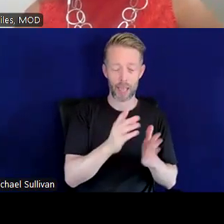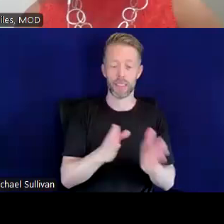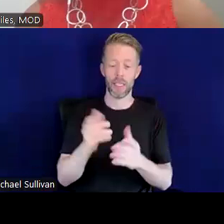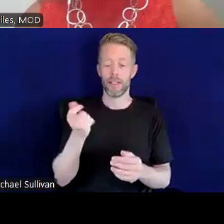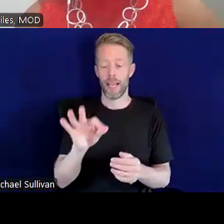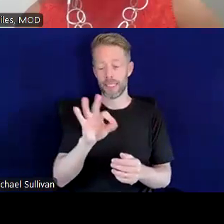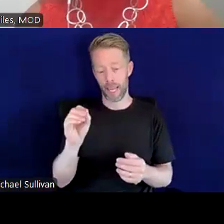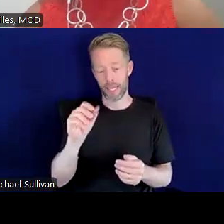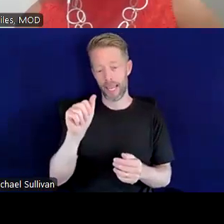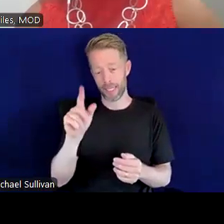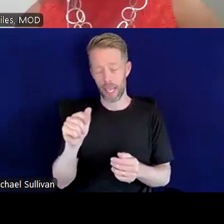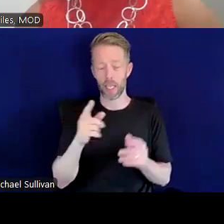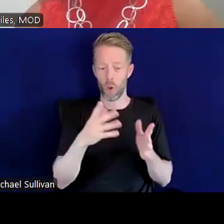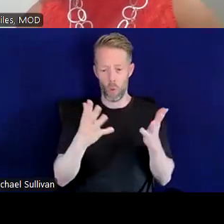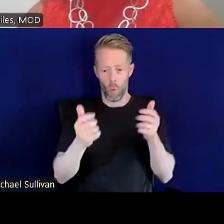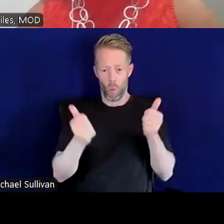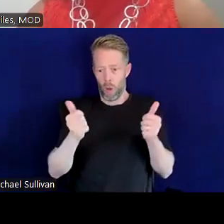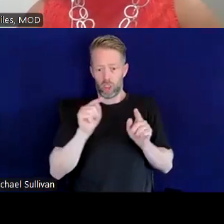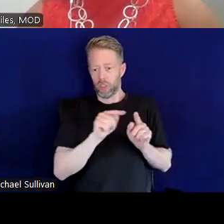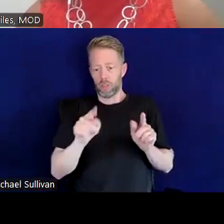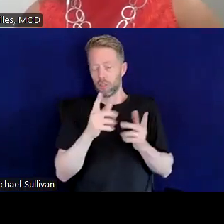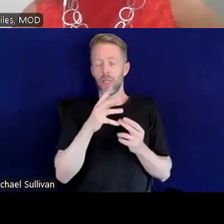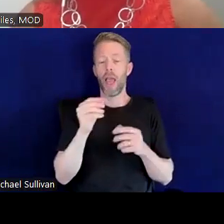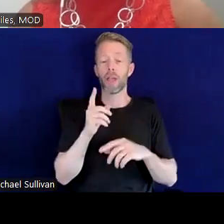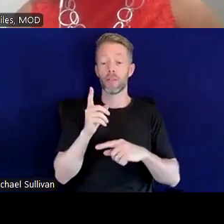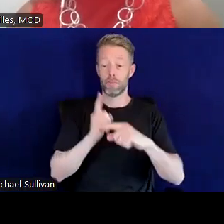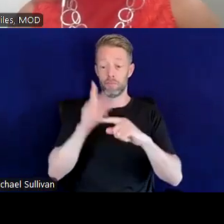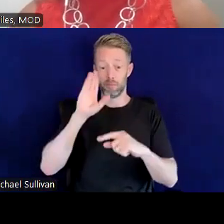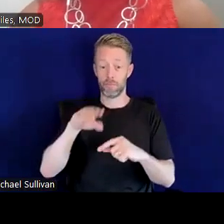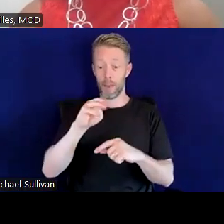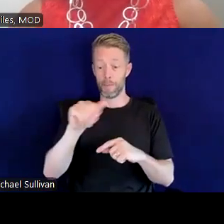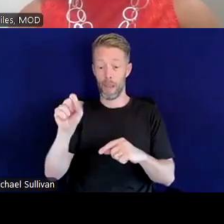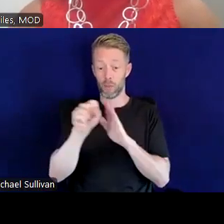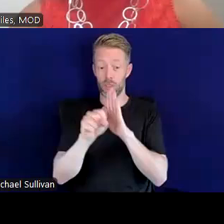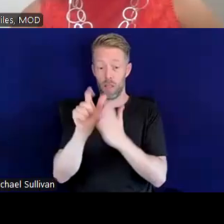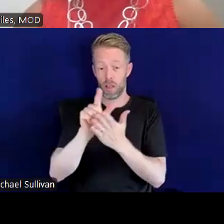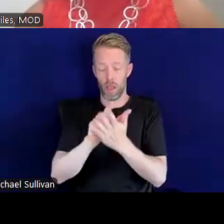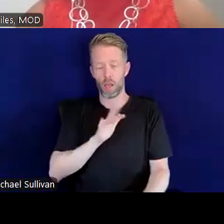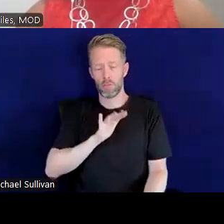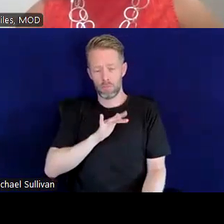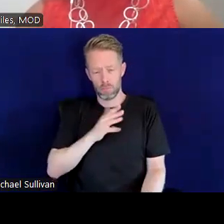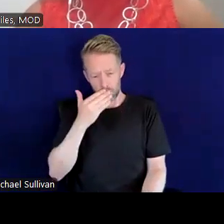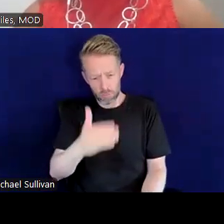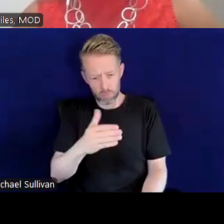Rehab Act of 1973, and we have pretty good state law here in mass mass that protects us but I